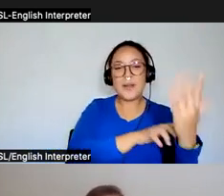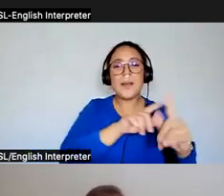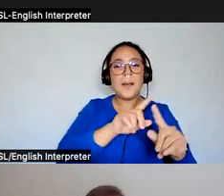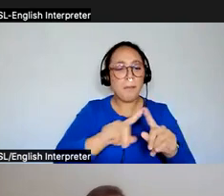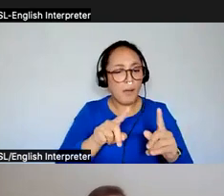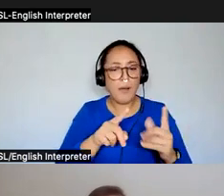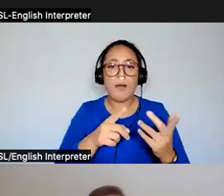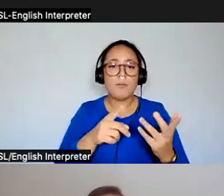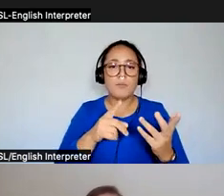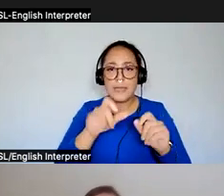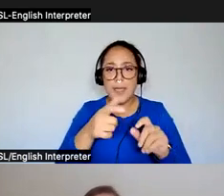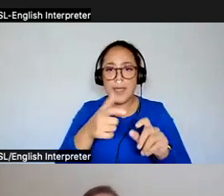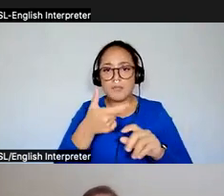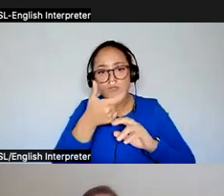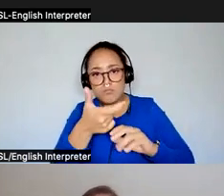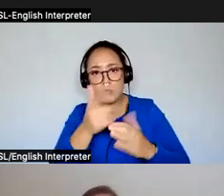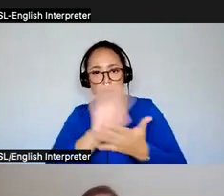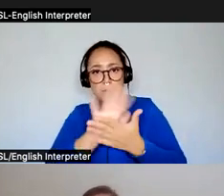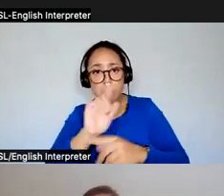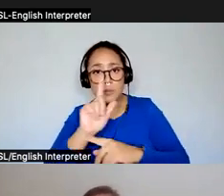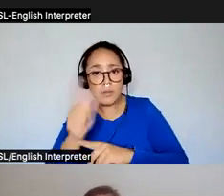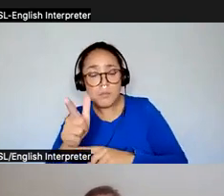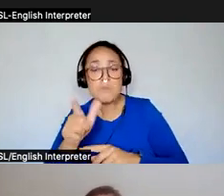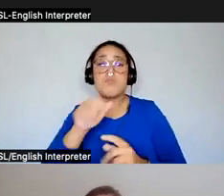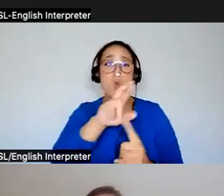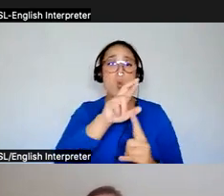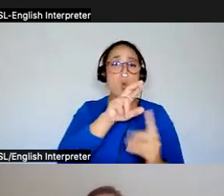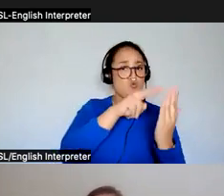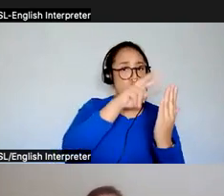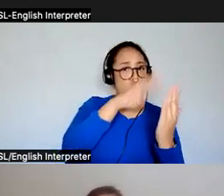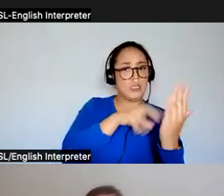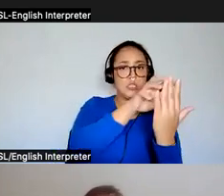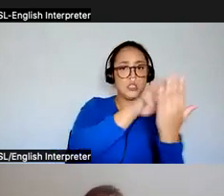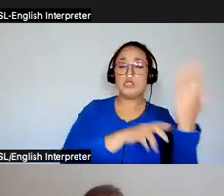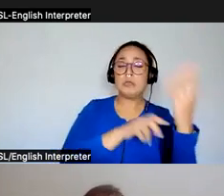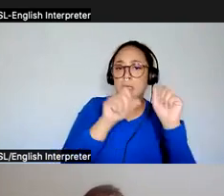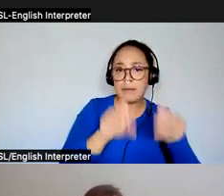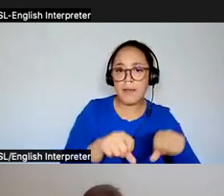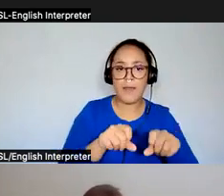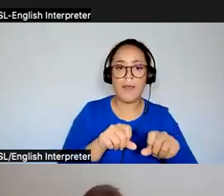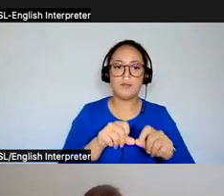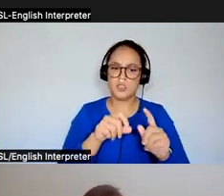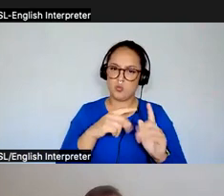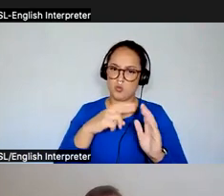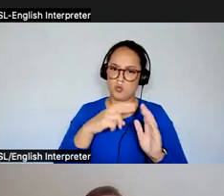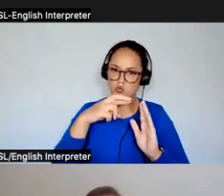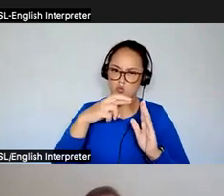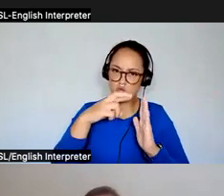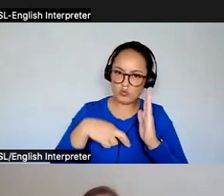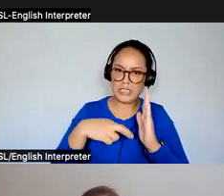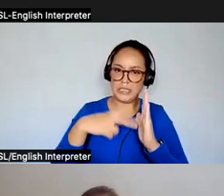for you. Please get familiar with the parks descriptions.